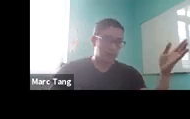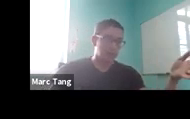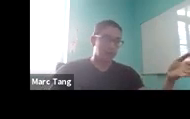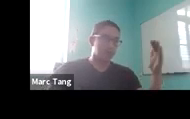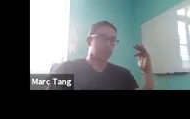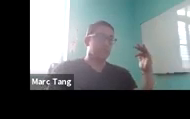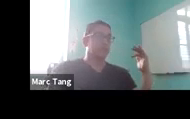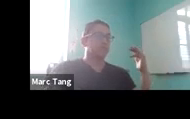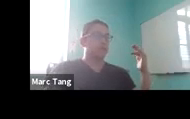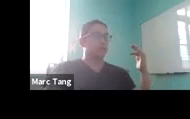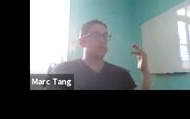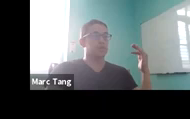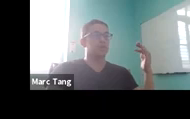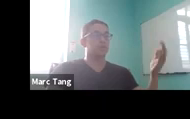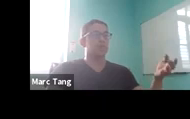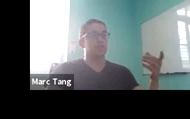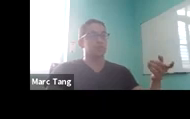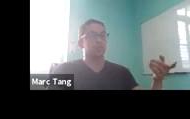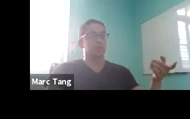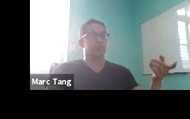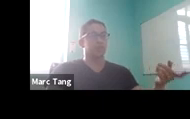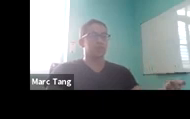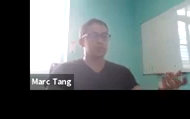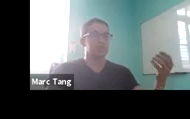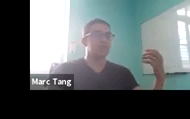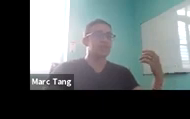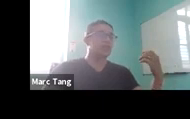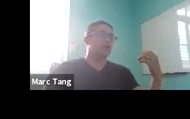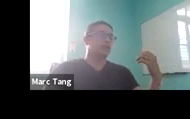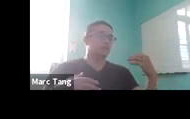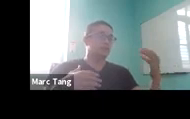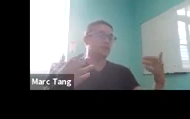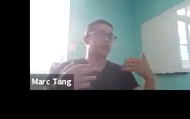the languages that are found in the corpora of the universal dependencies and there is a lot of